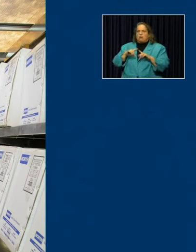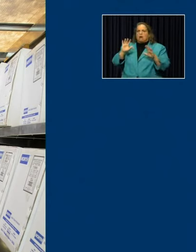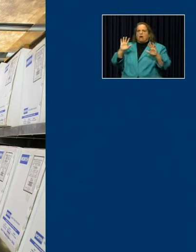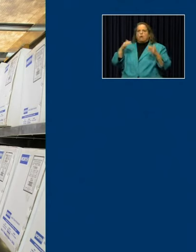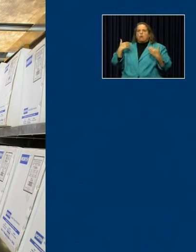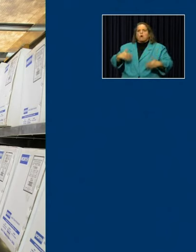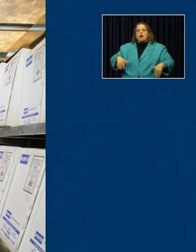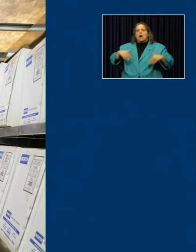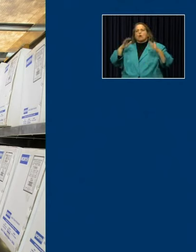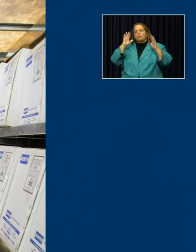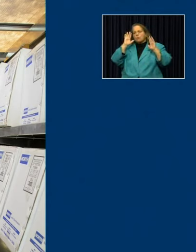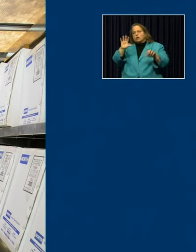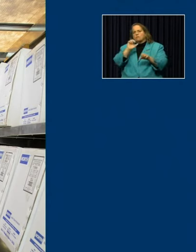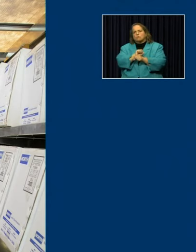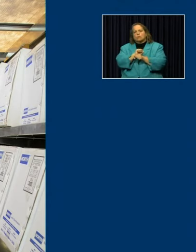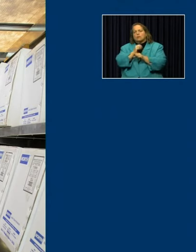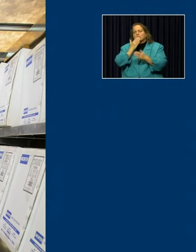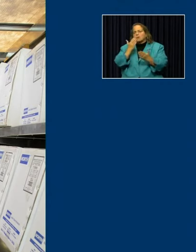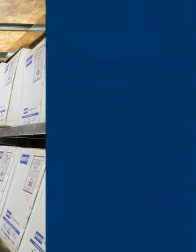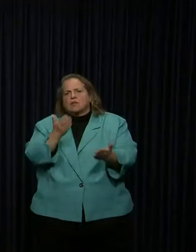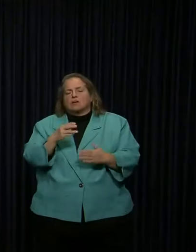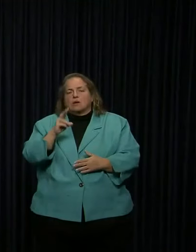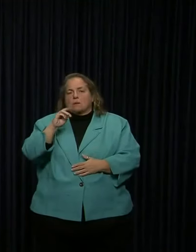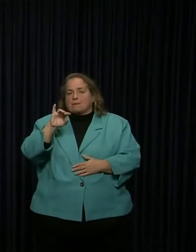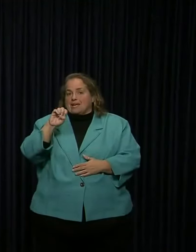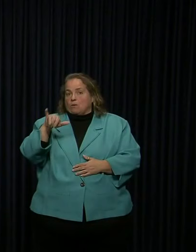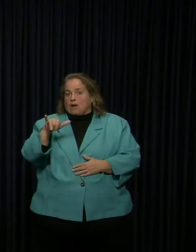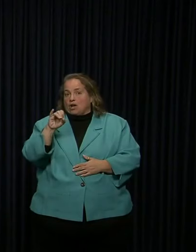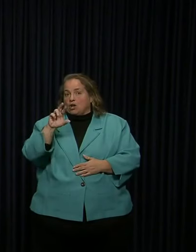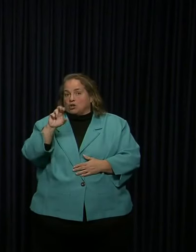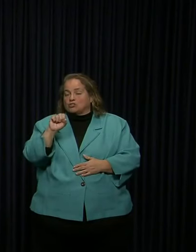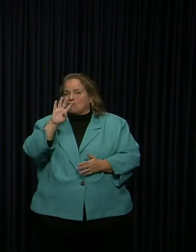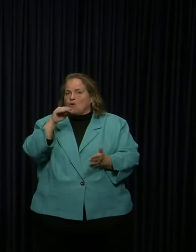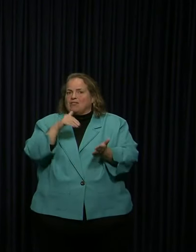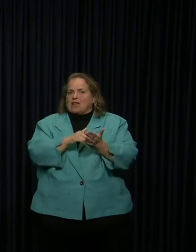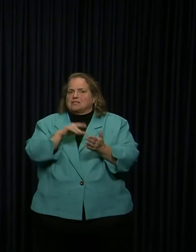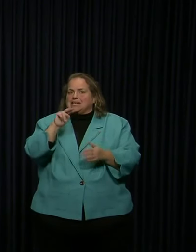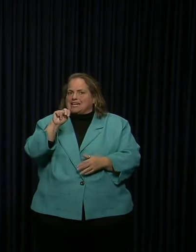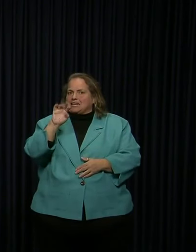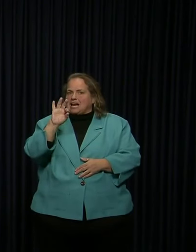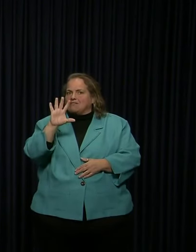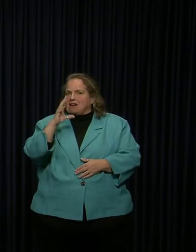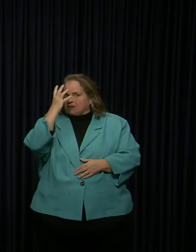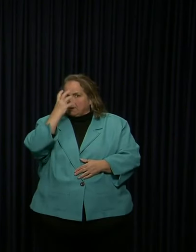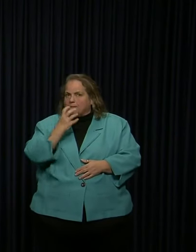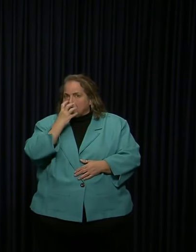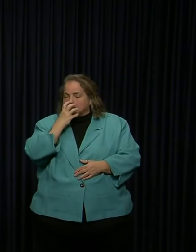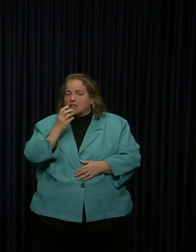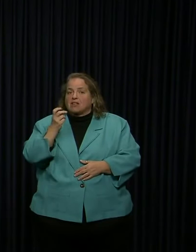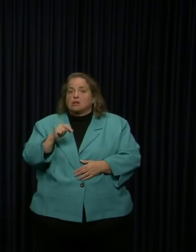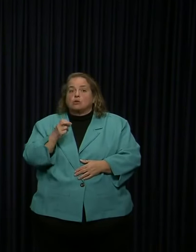ONE OF THE AREA TRANSPORTATION CABINET HUBS AND LOOK MORE, KEEP LOOKING.